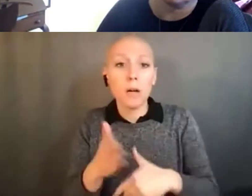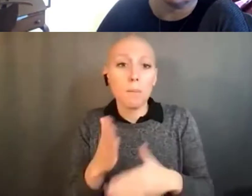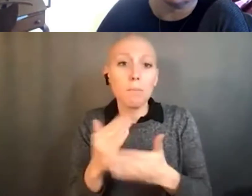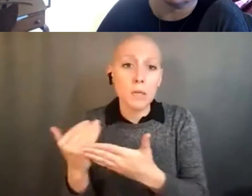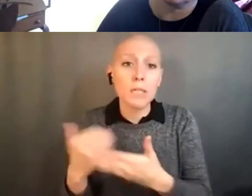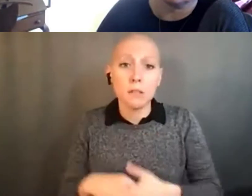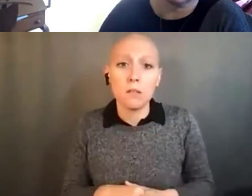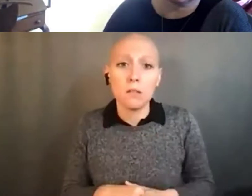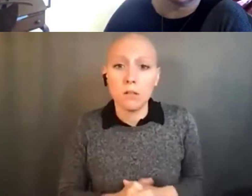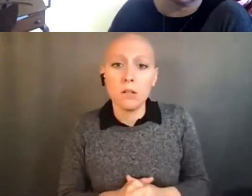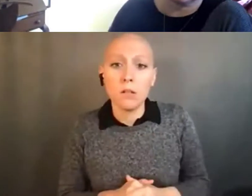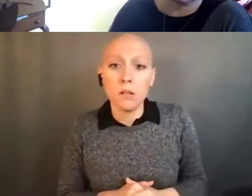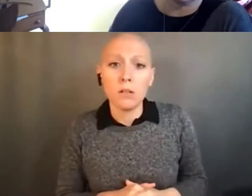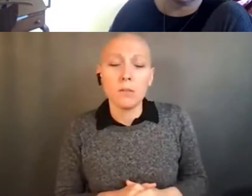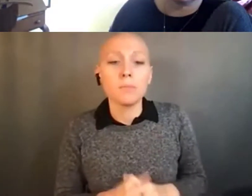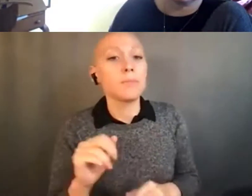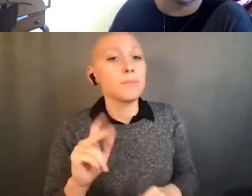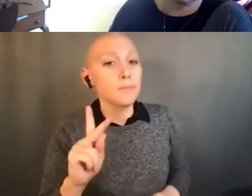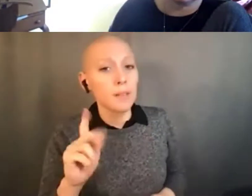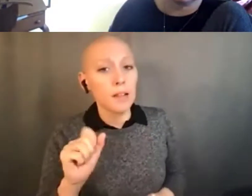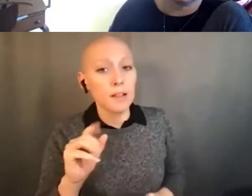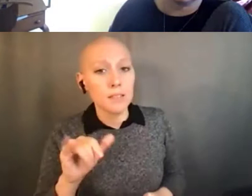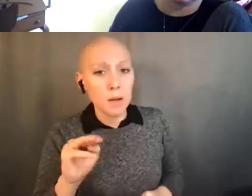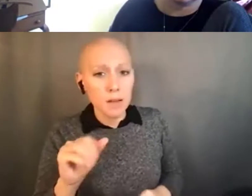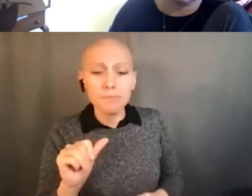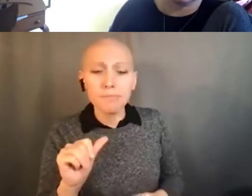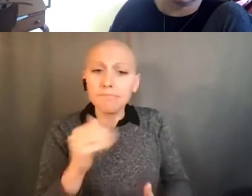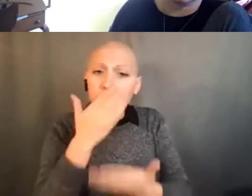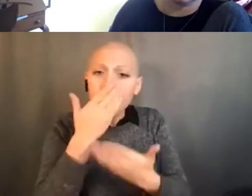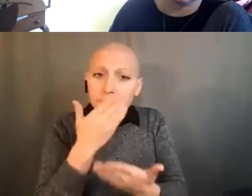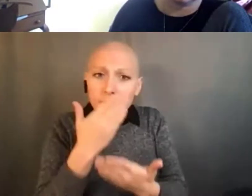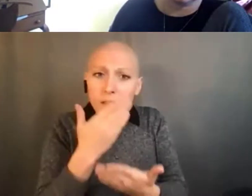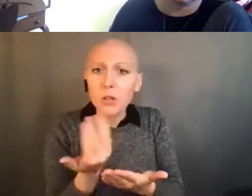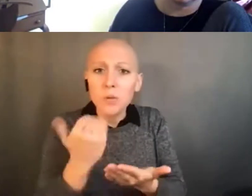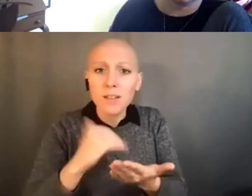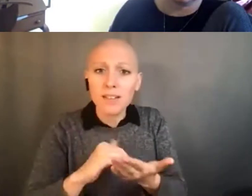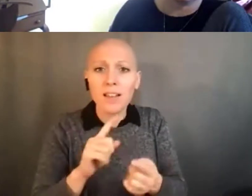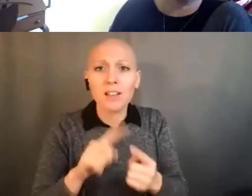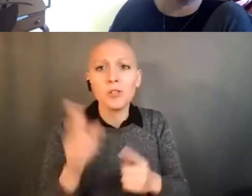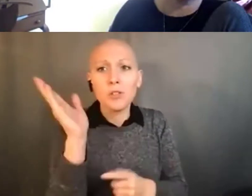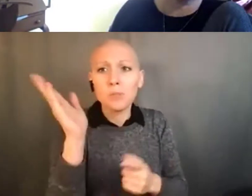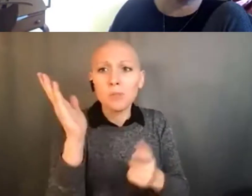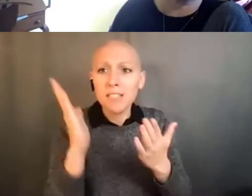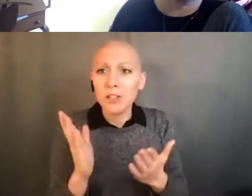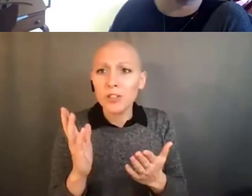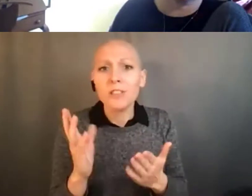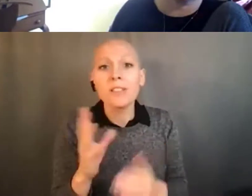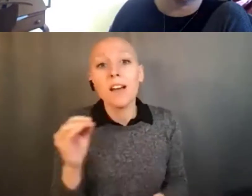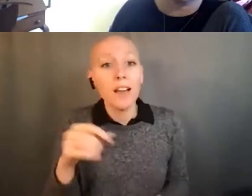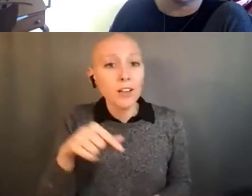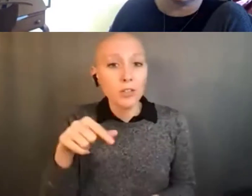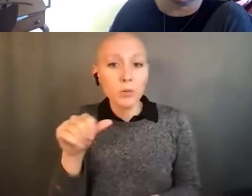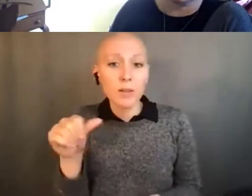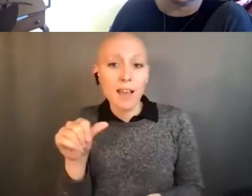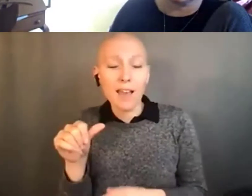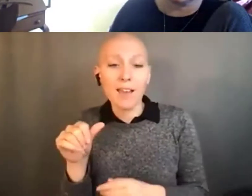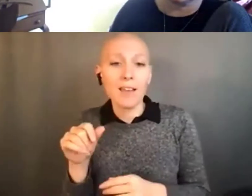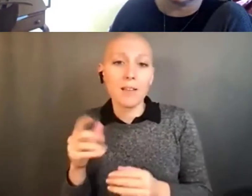Kasima Garst: Wonderful, well thank you again to our presenters and our Q and A participants for this wonderful and informative session.